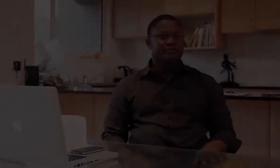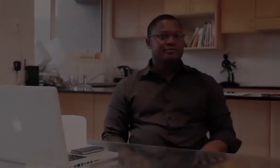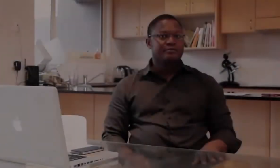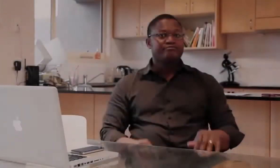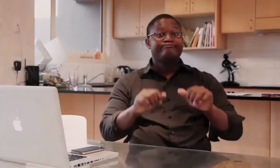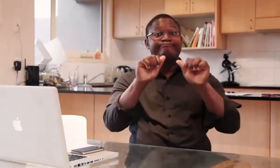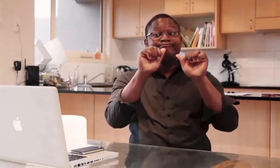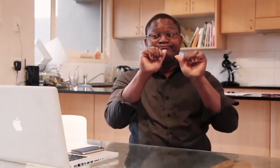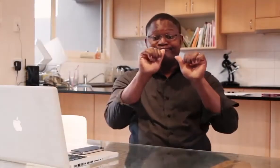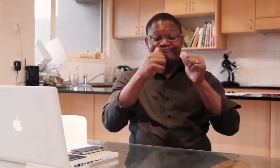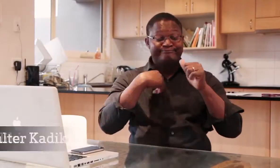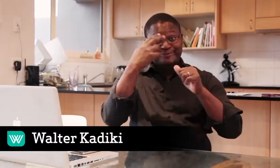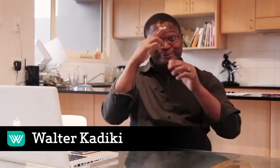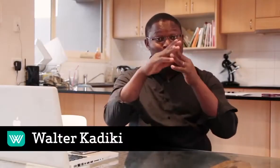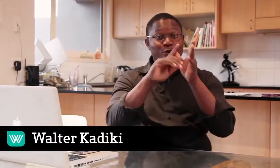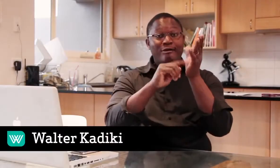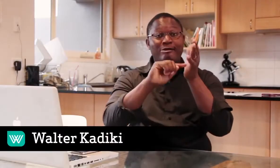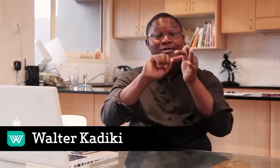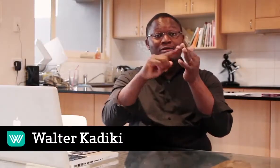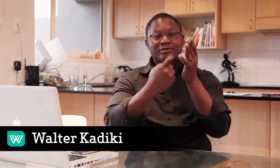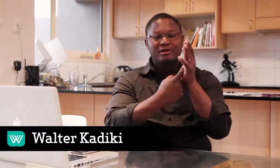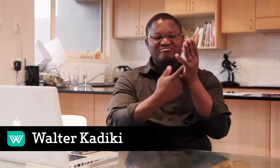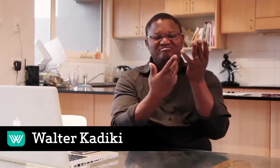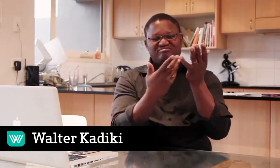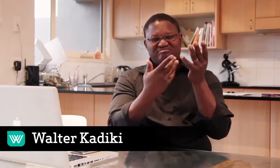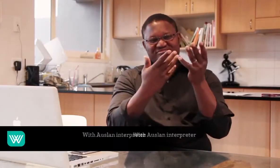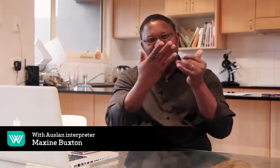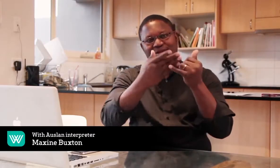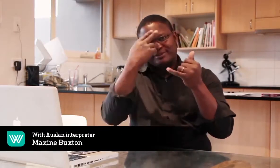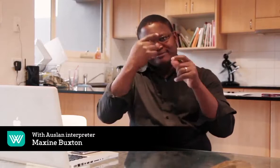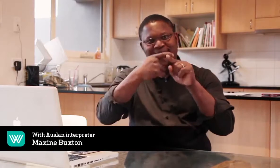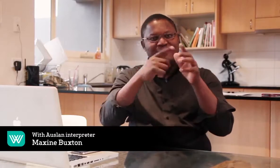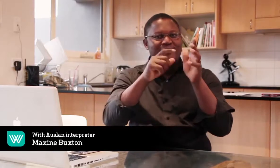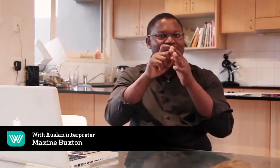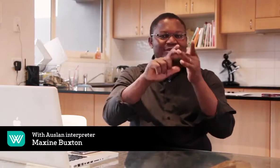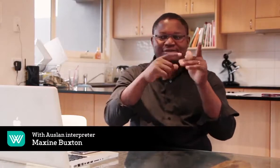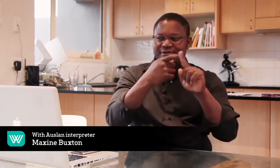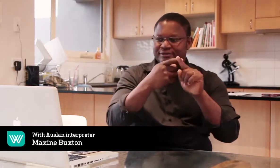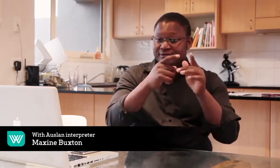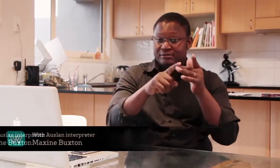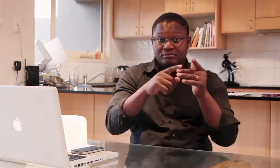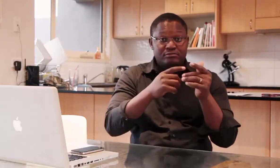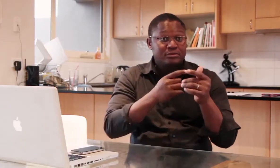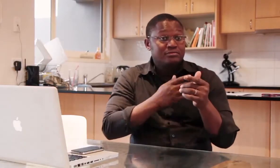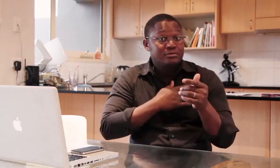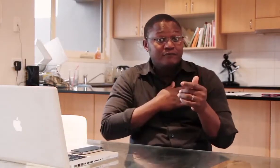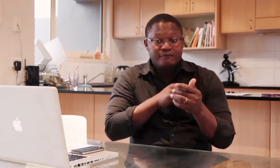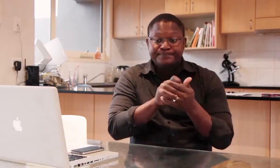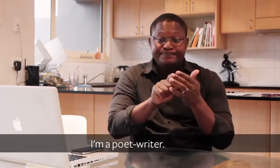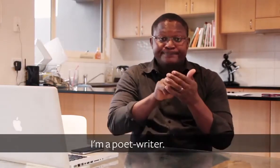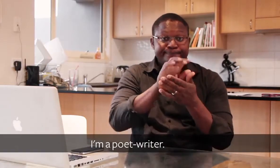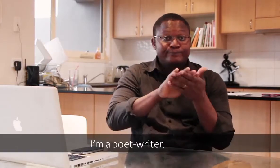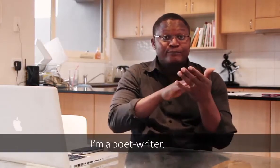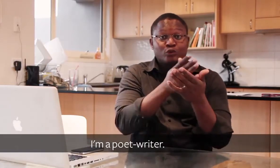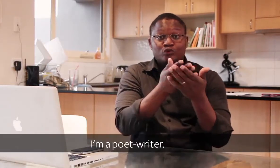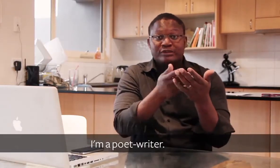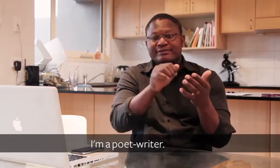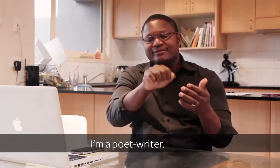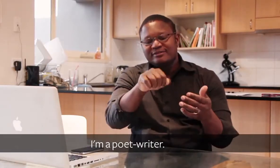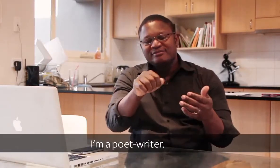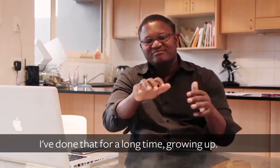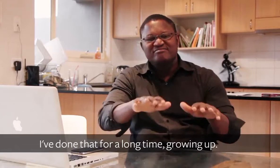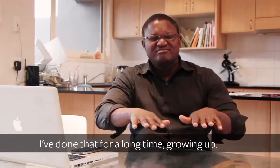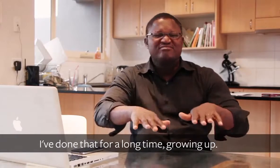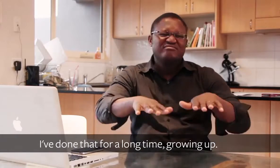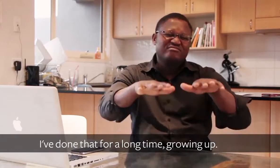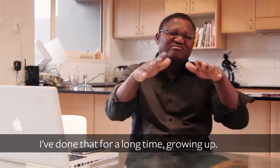Okay, so my name is Walter Kadiki, and I'm a poet writer. I've done that for a long